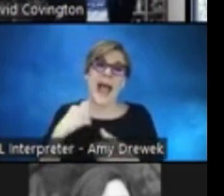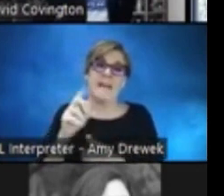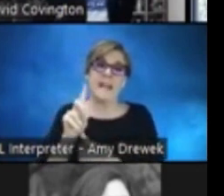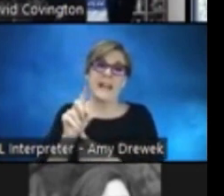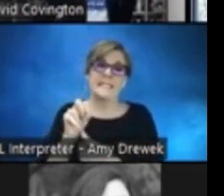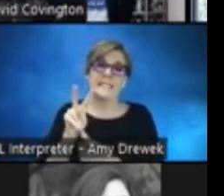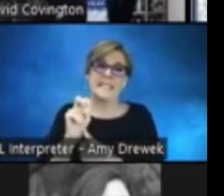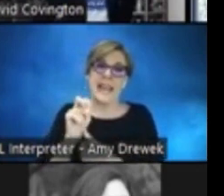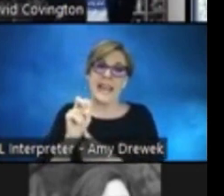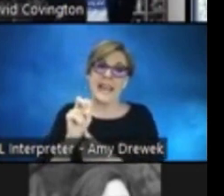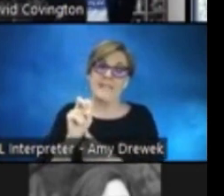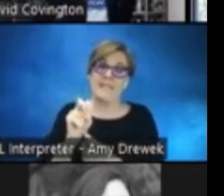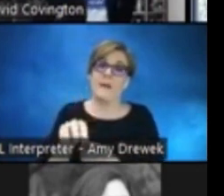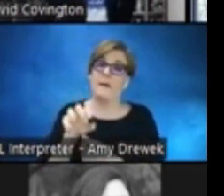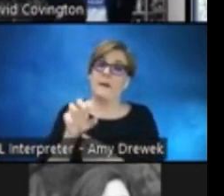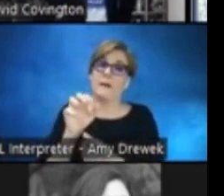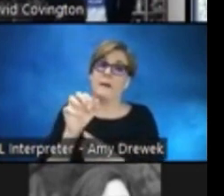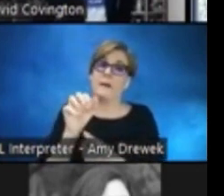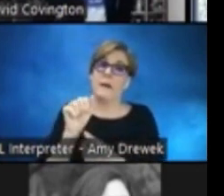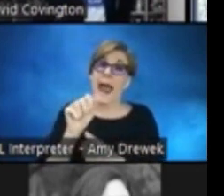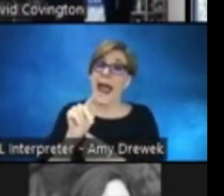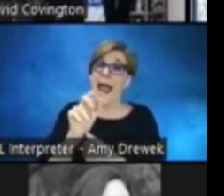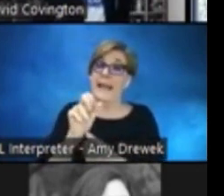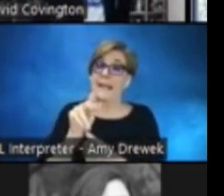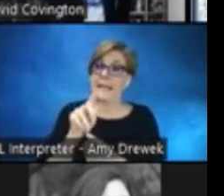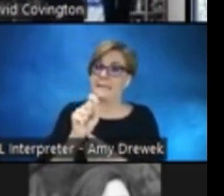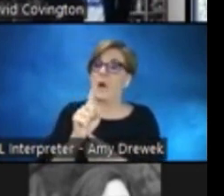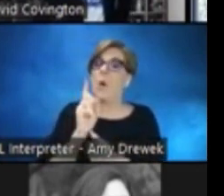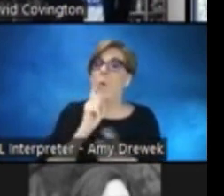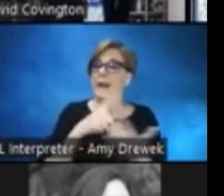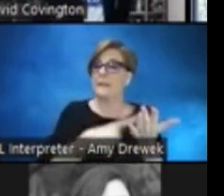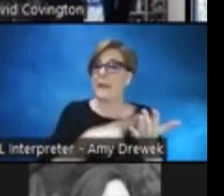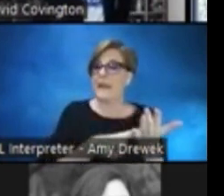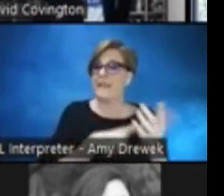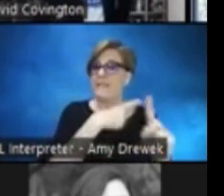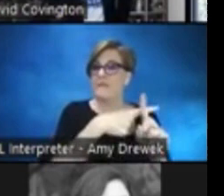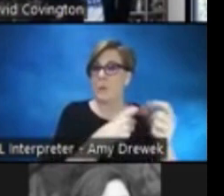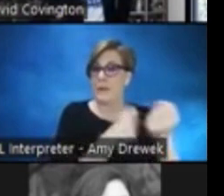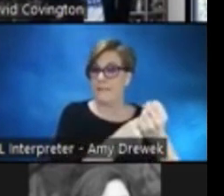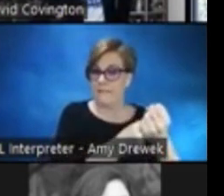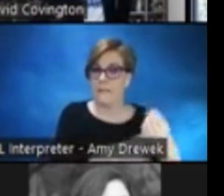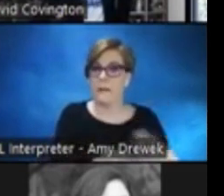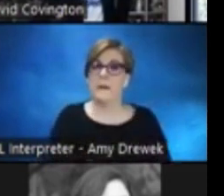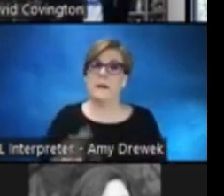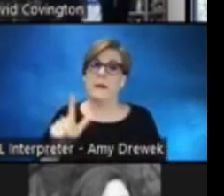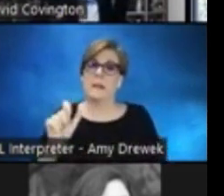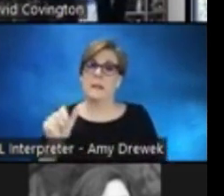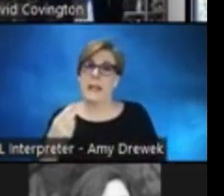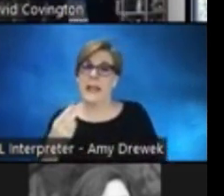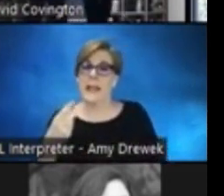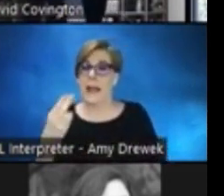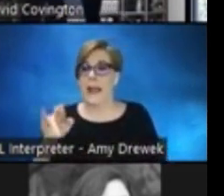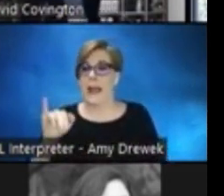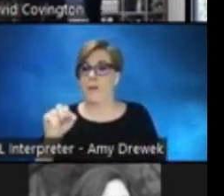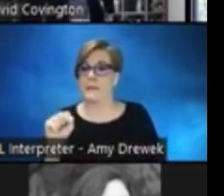ON THAT. MANY OF YOU HAVE HEARD FROM LEAH HARRIS, A FOUNDER